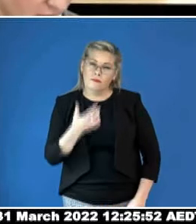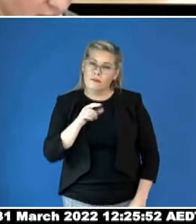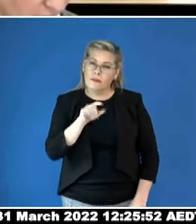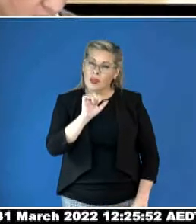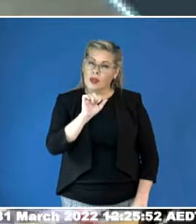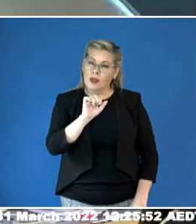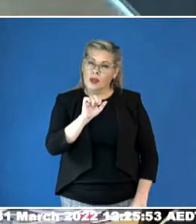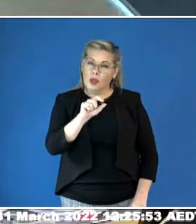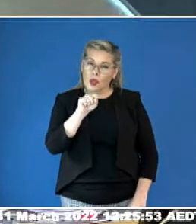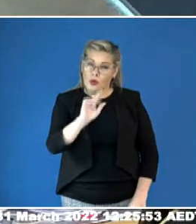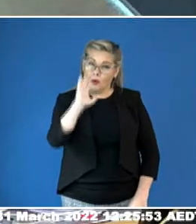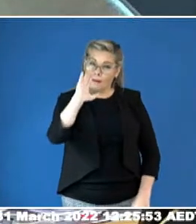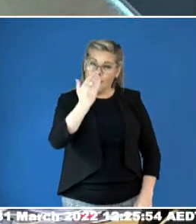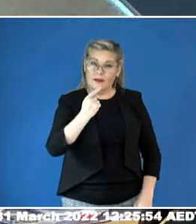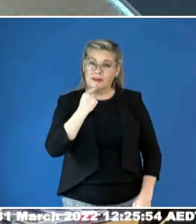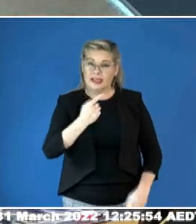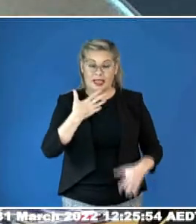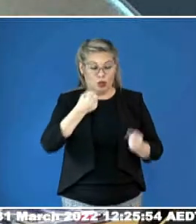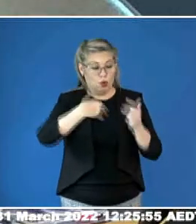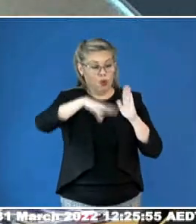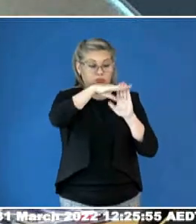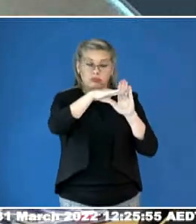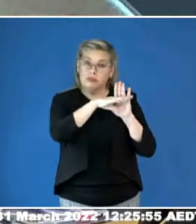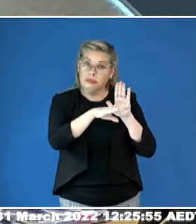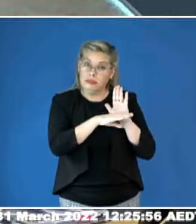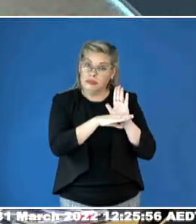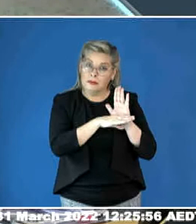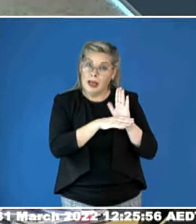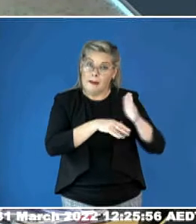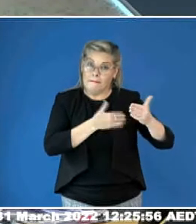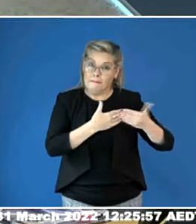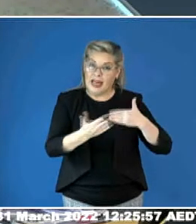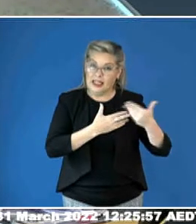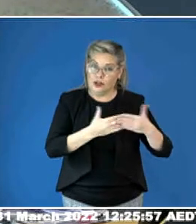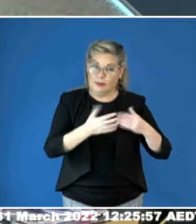with a Disability Procedure was a document you were not familiar with in 2018; is that